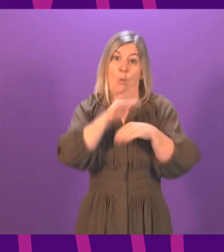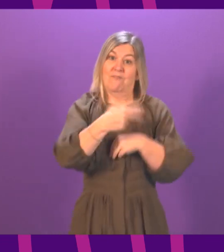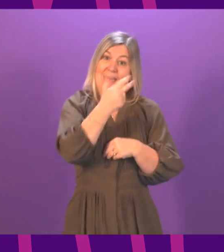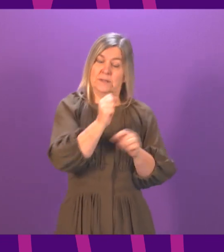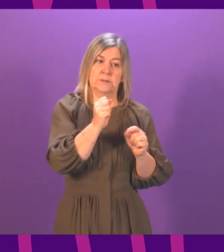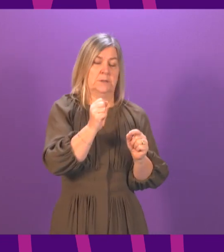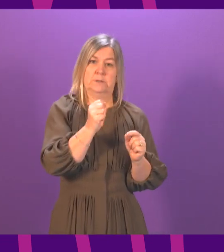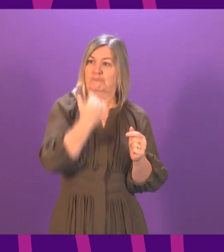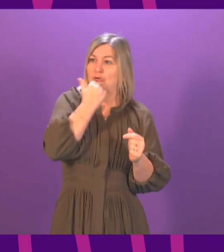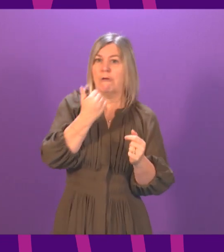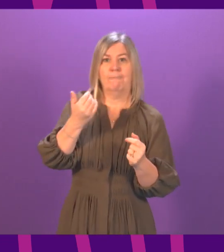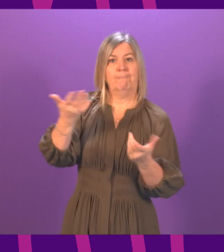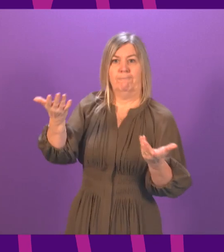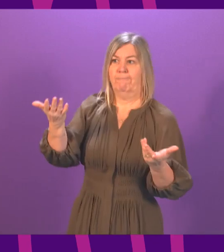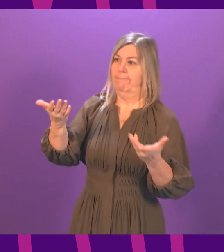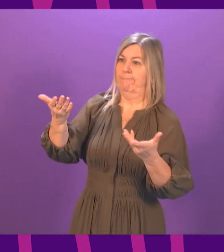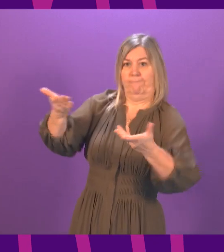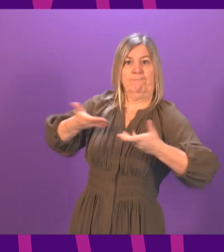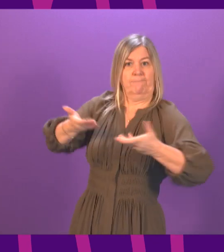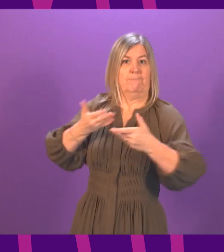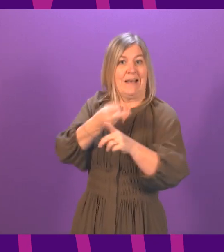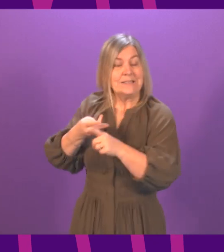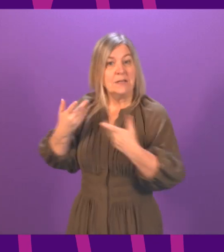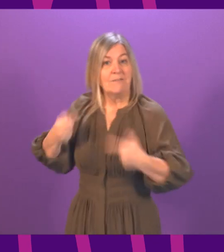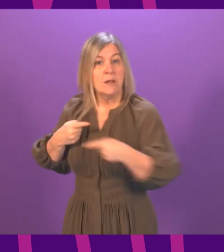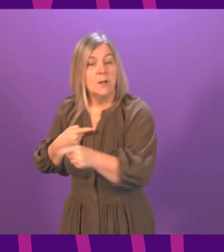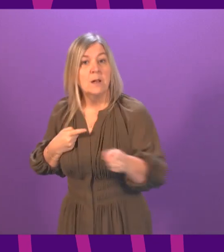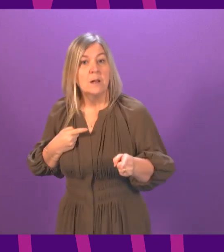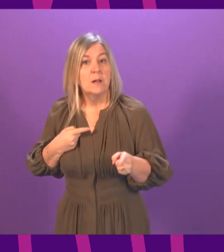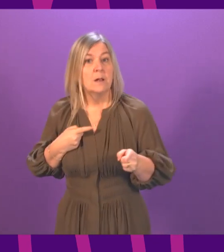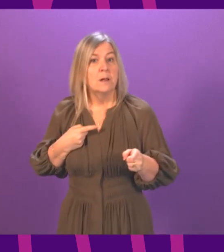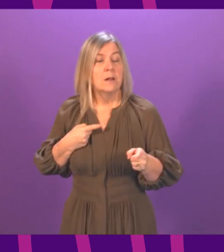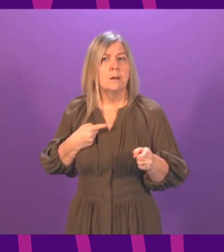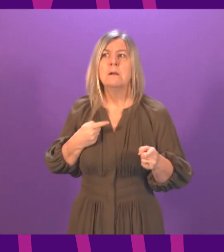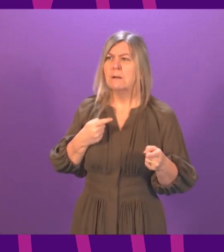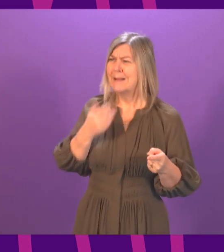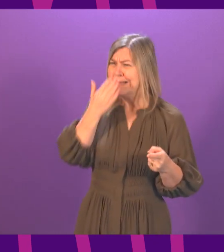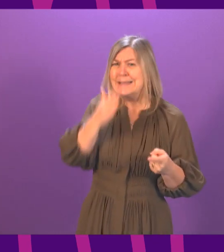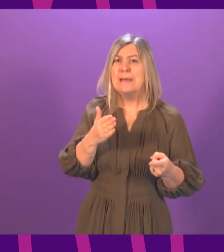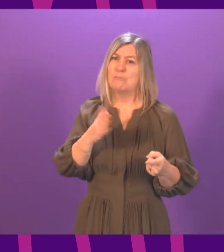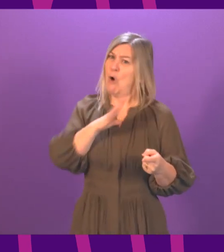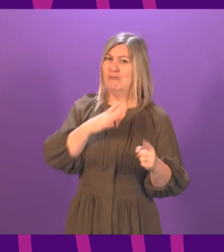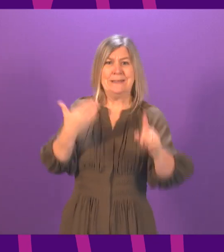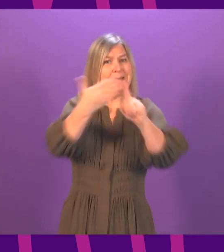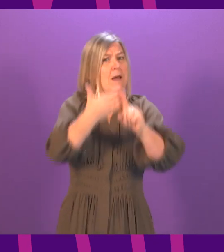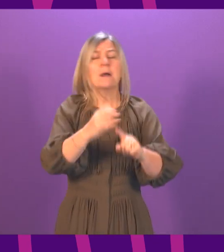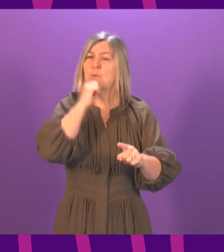why are we confident that we will exceed the target and complete their vaccinations well within